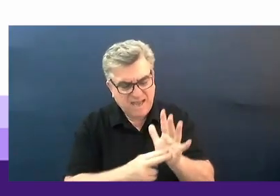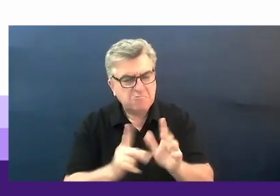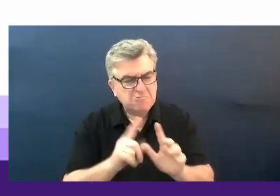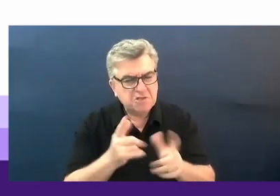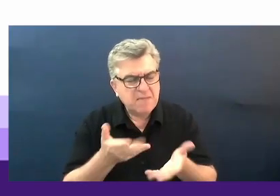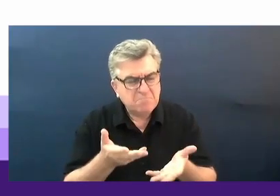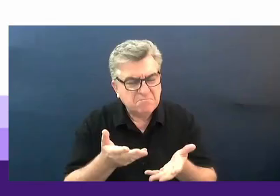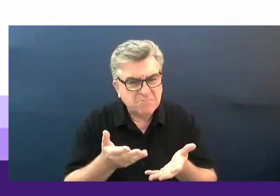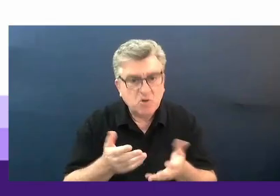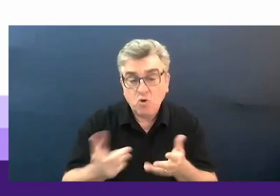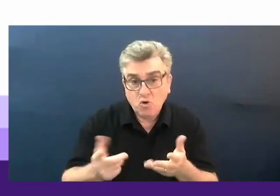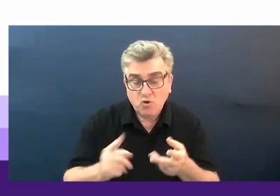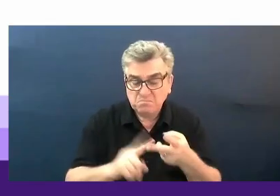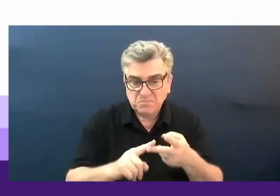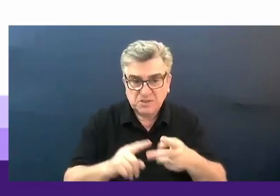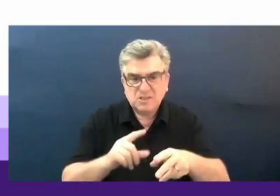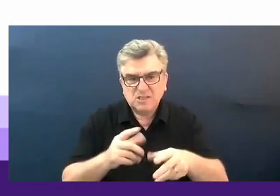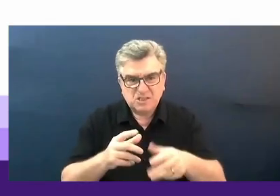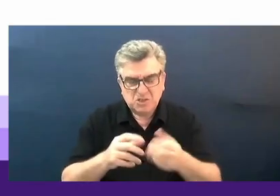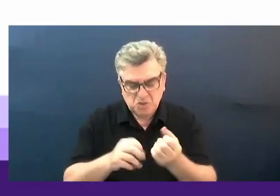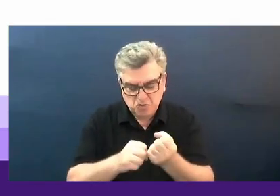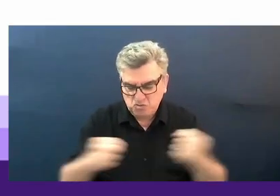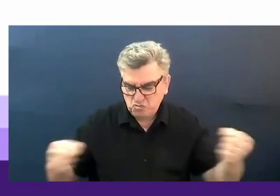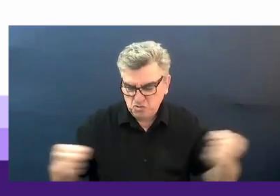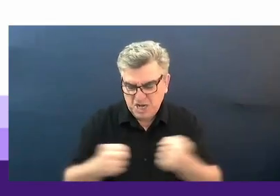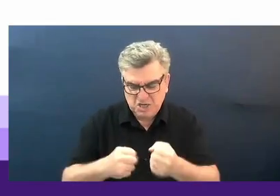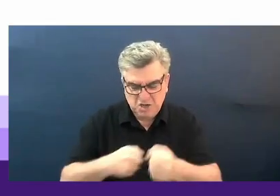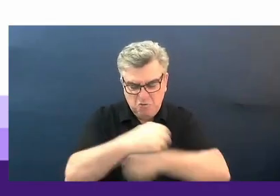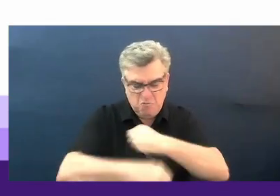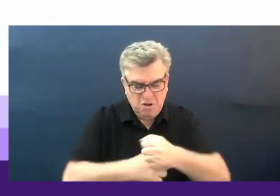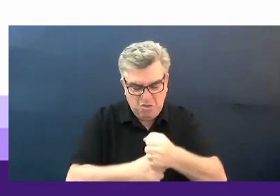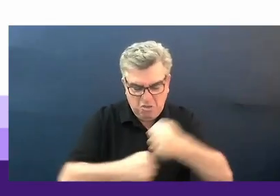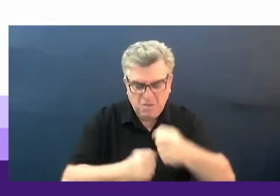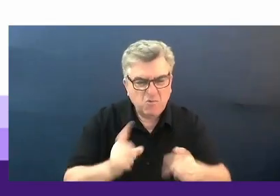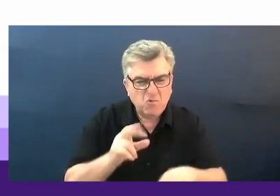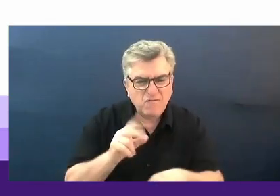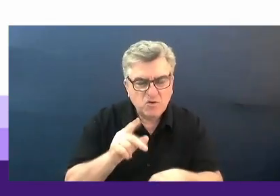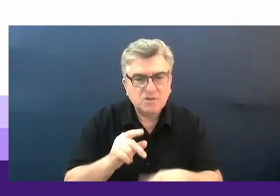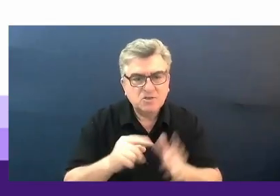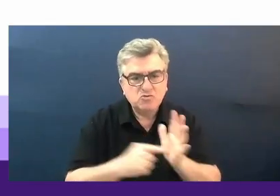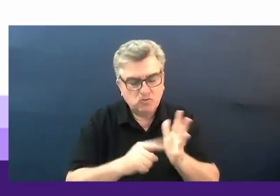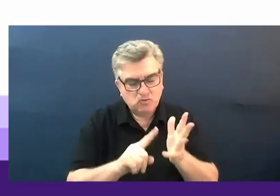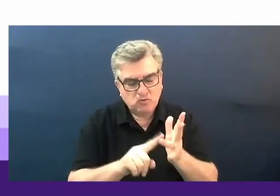the tourniquet? And we used lots of pictures and social stories to build her understanding of why